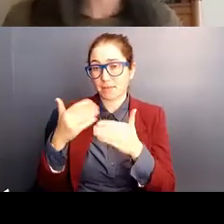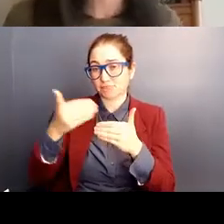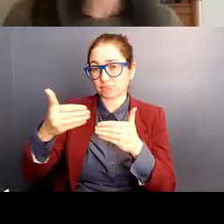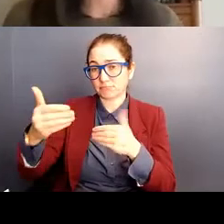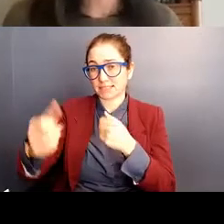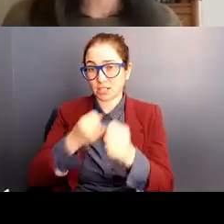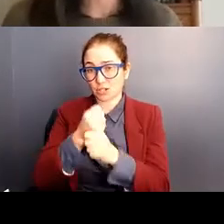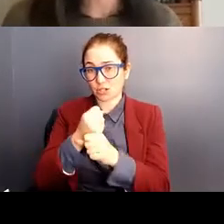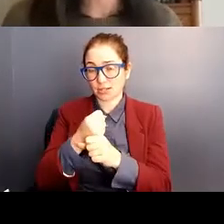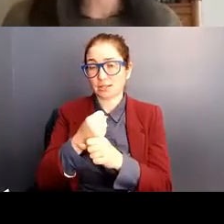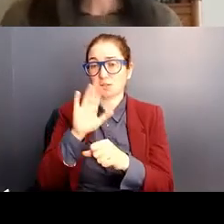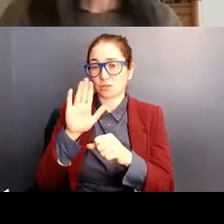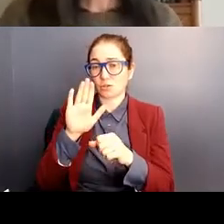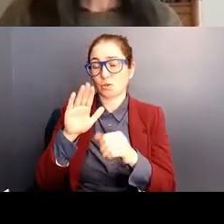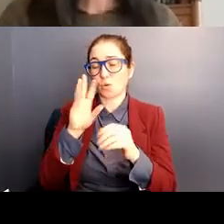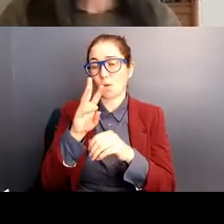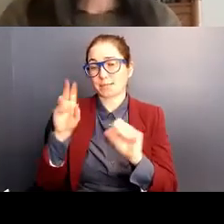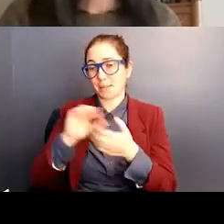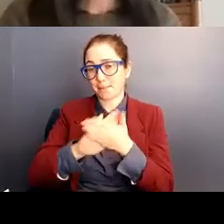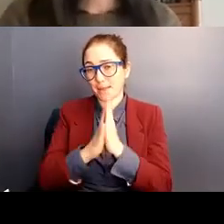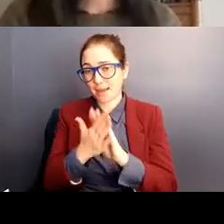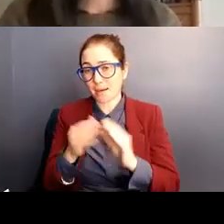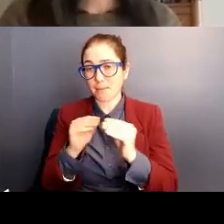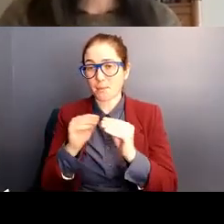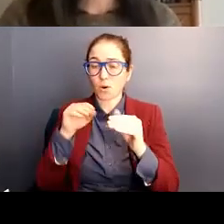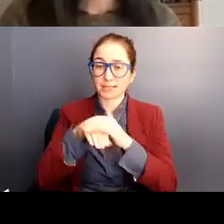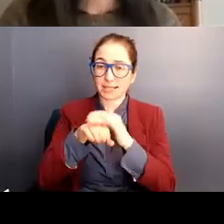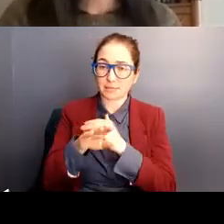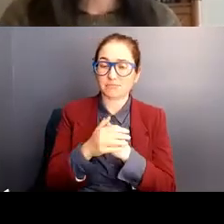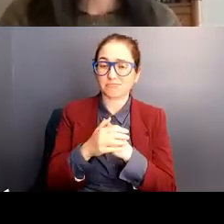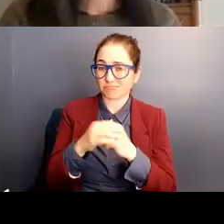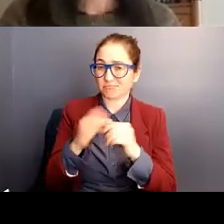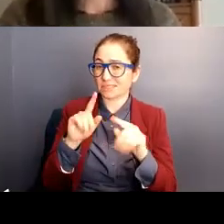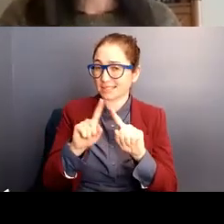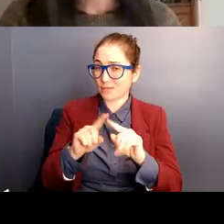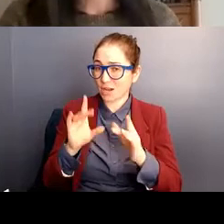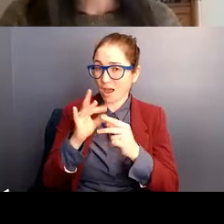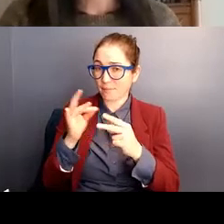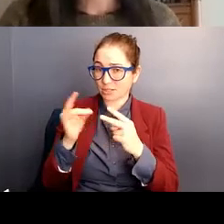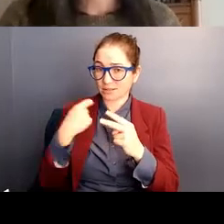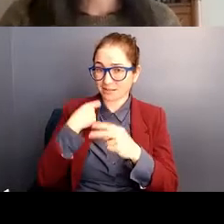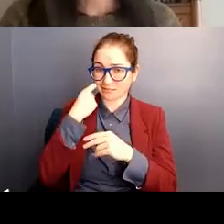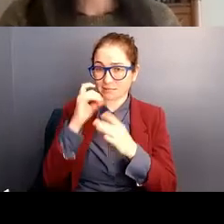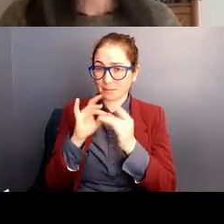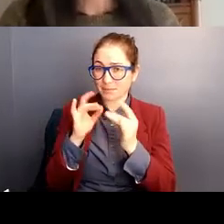your website more accessible. But certainly these options that I mentioned before are all really simple fixes that nearly anybody